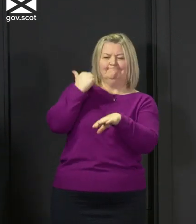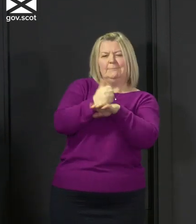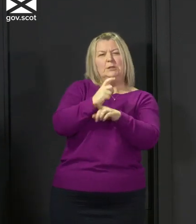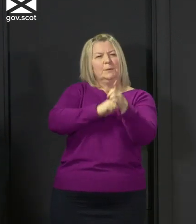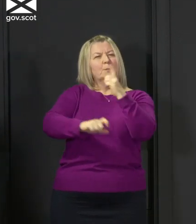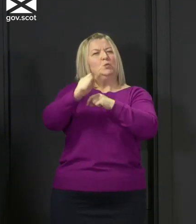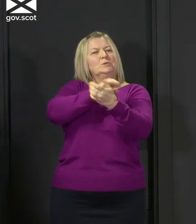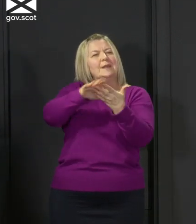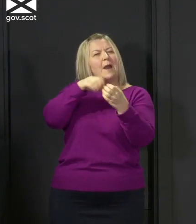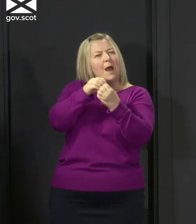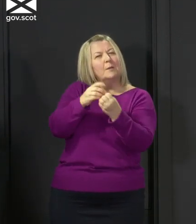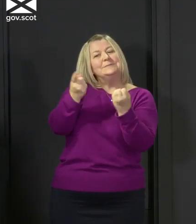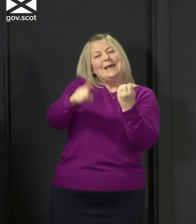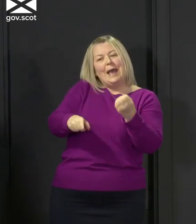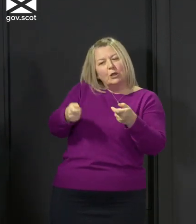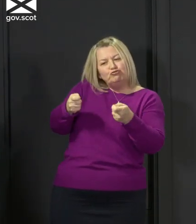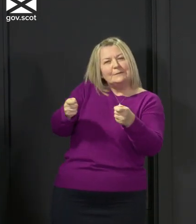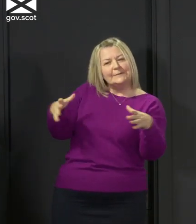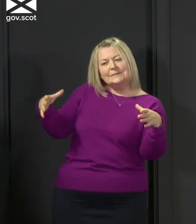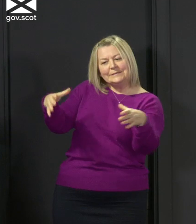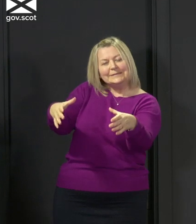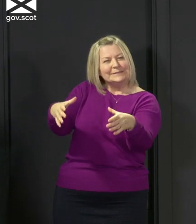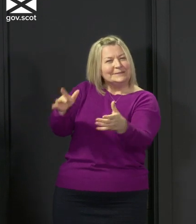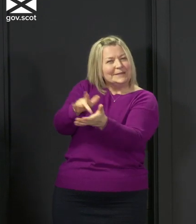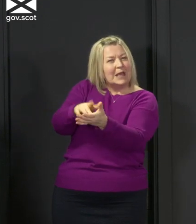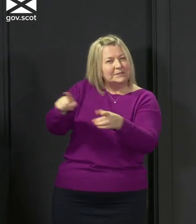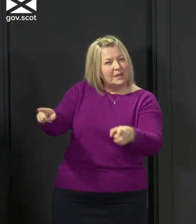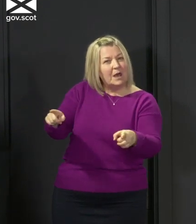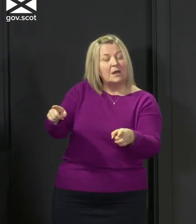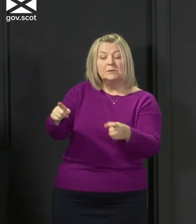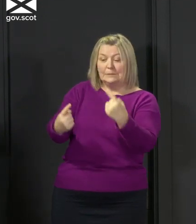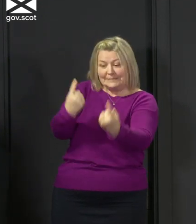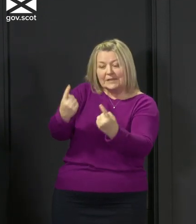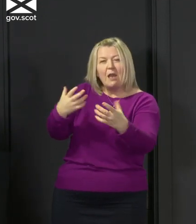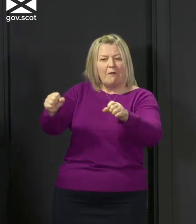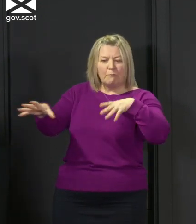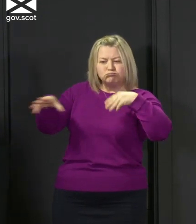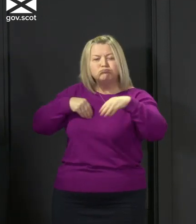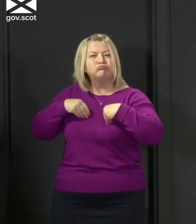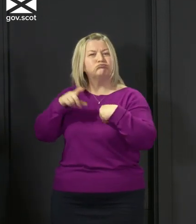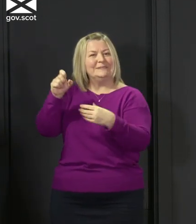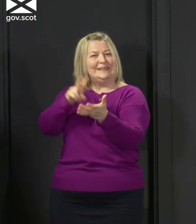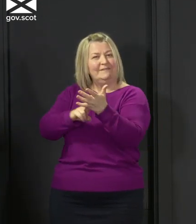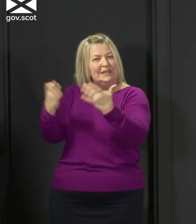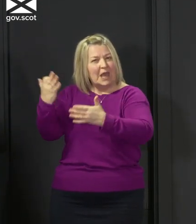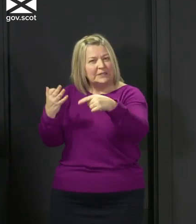to triage and treat individuals with worsening COVID-19 symptoms. We also asked people to